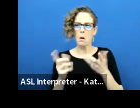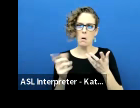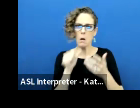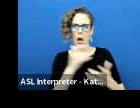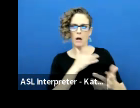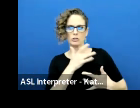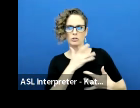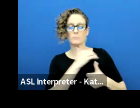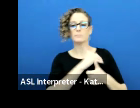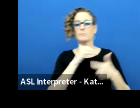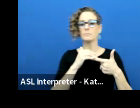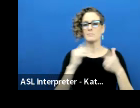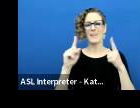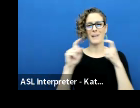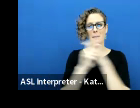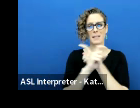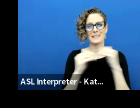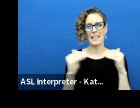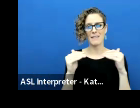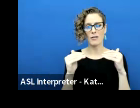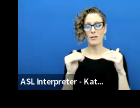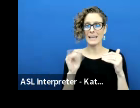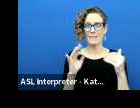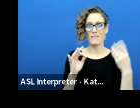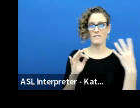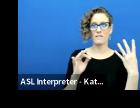a lot of people have you know more things that are automated more things I've got to remember